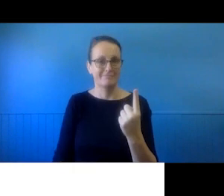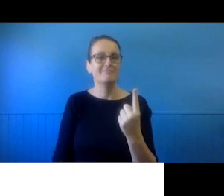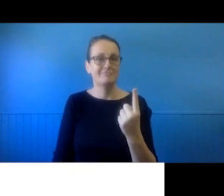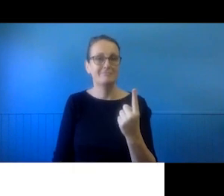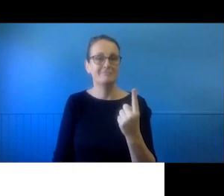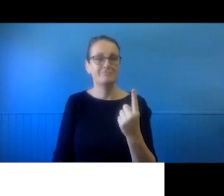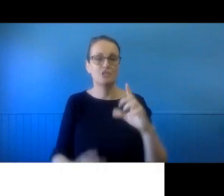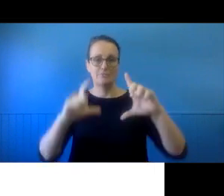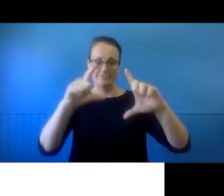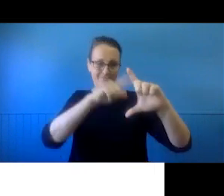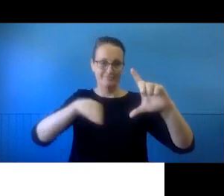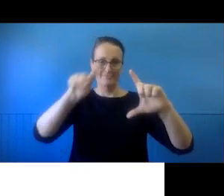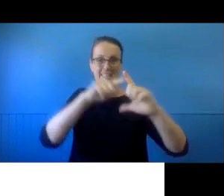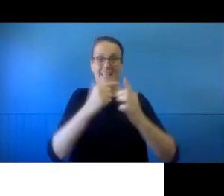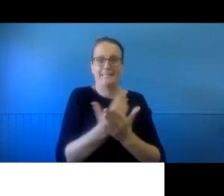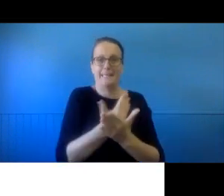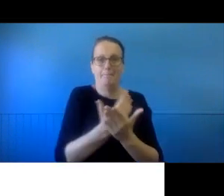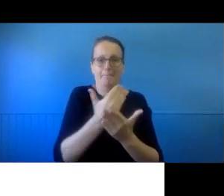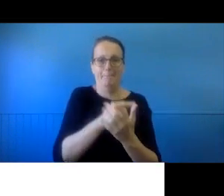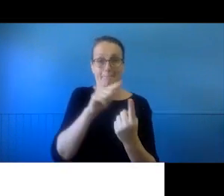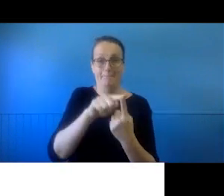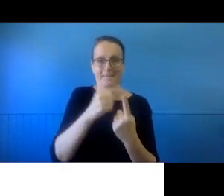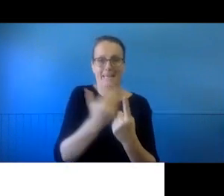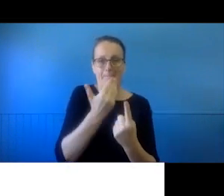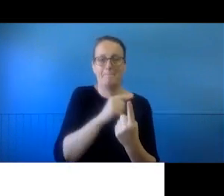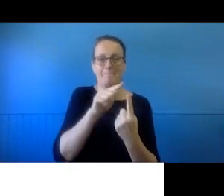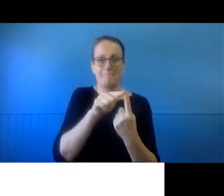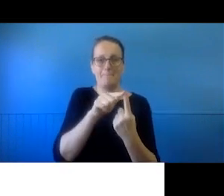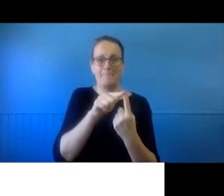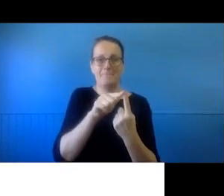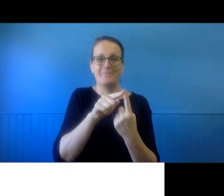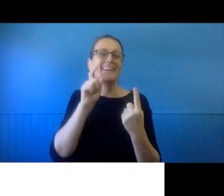pie chart, is called "keep". You know, it's a funny thing about the